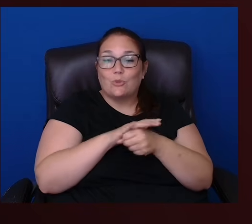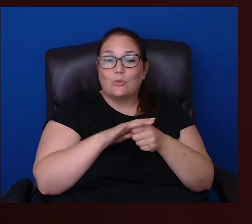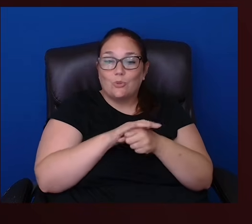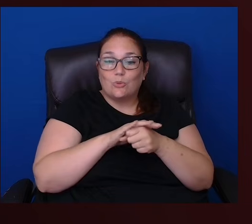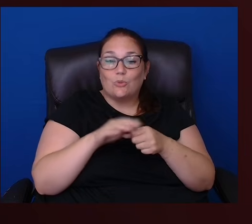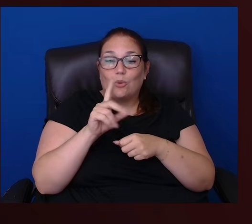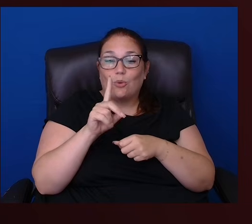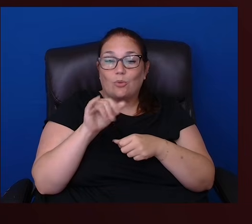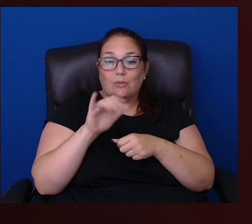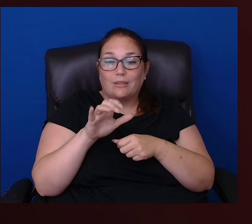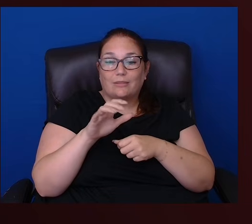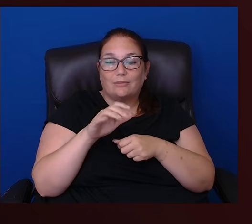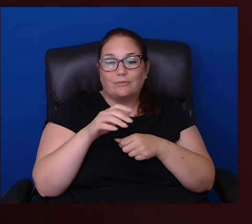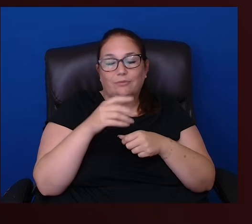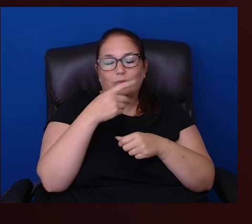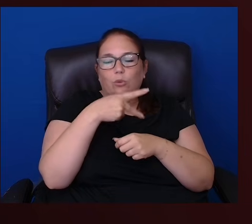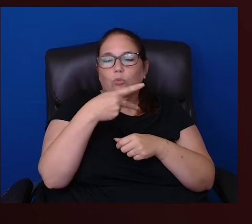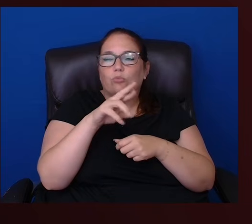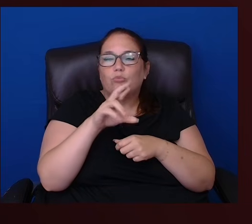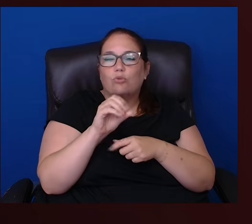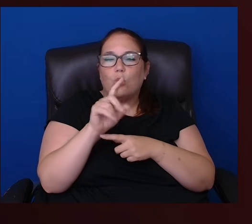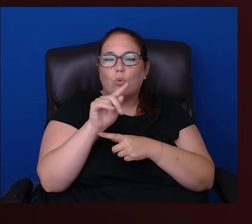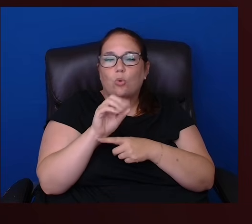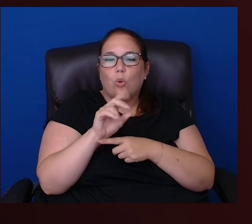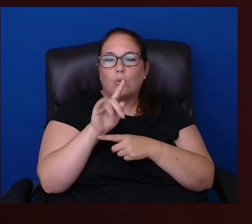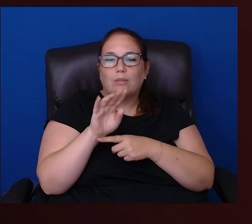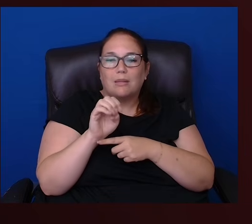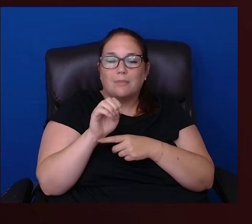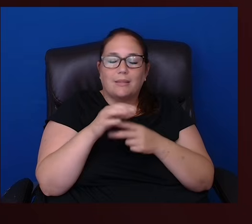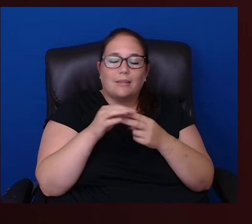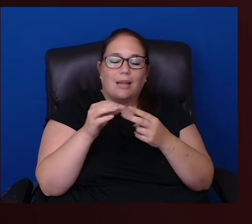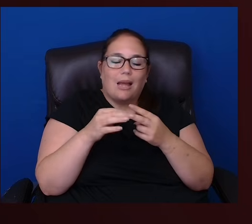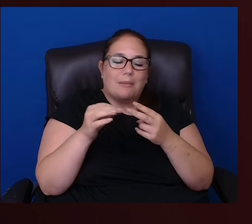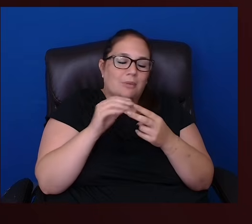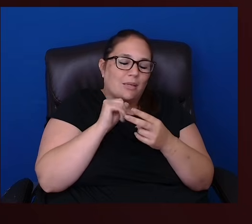Not recommended. It's an option, but it's just JSON files on your disk,